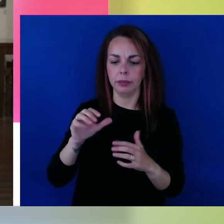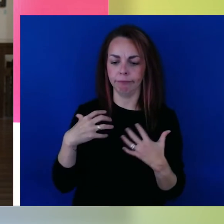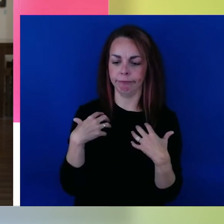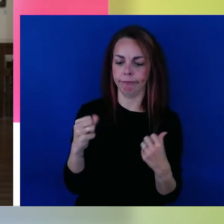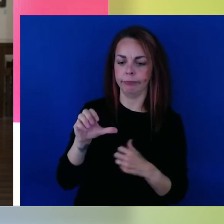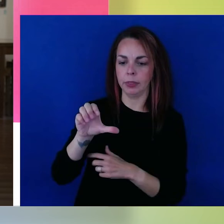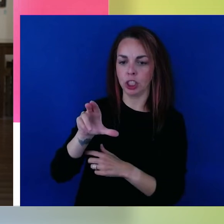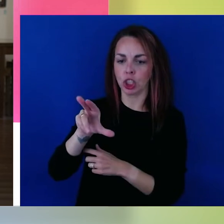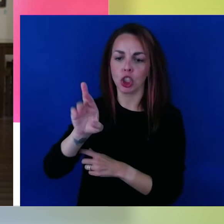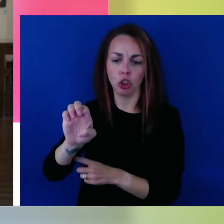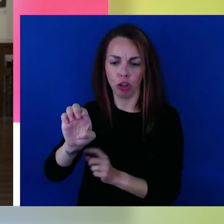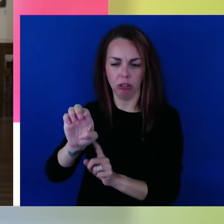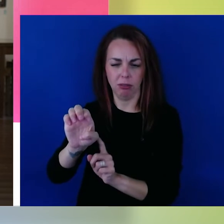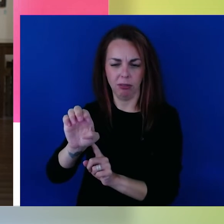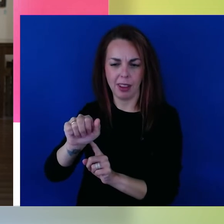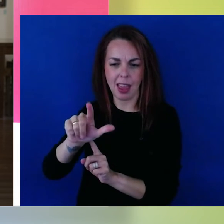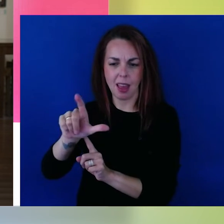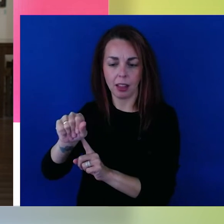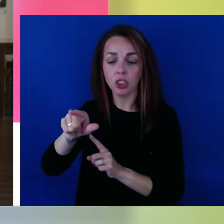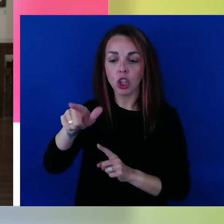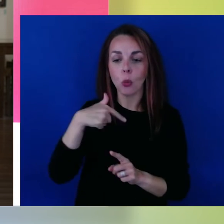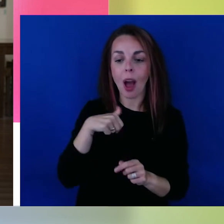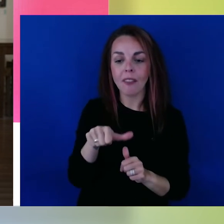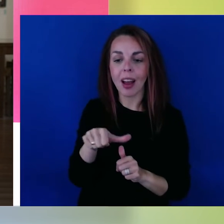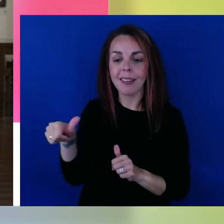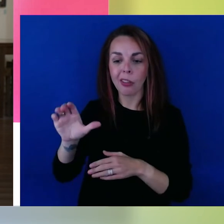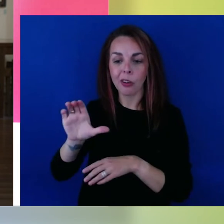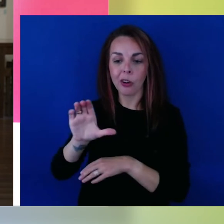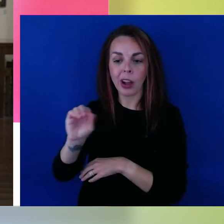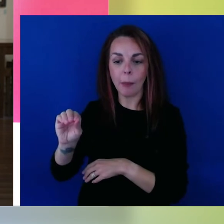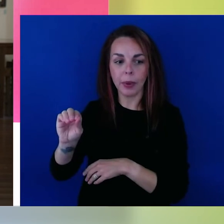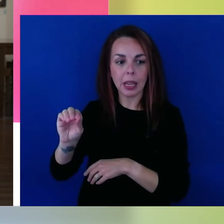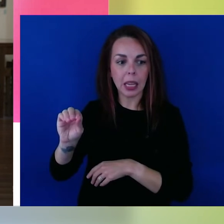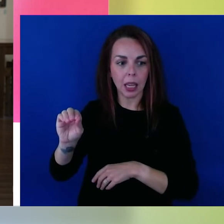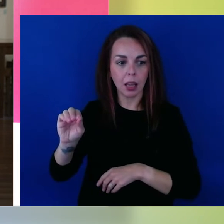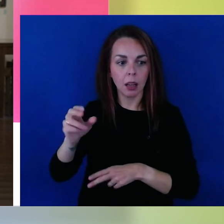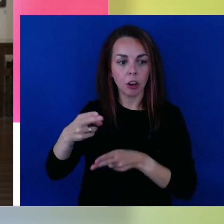You have a sister non-profit, Answer ALS.